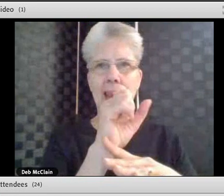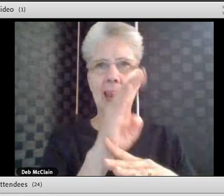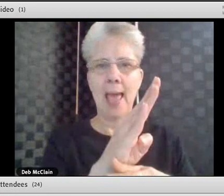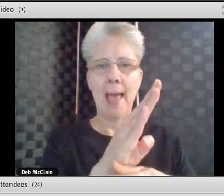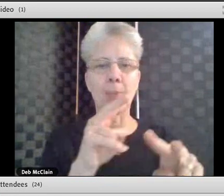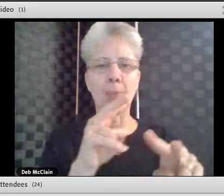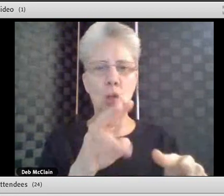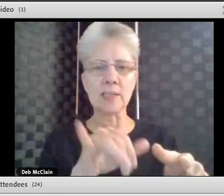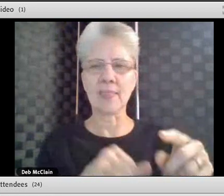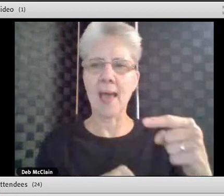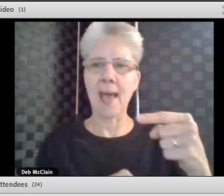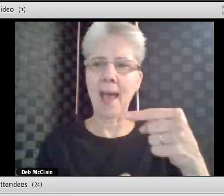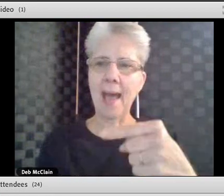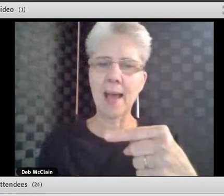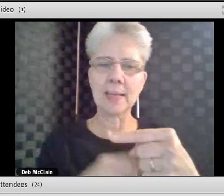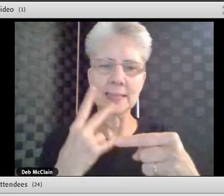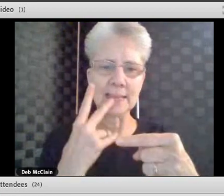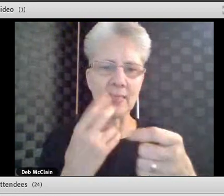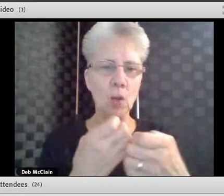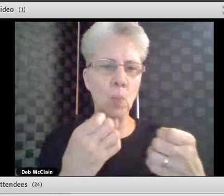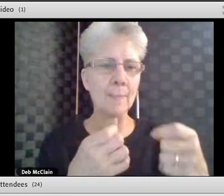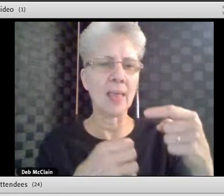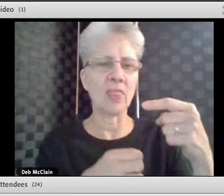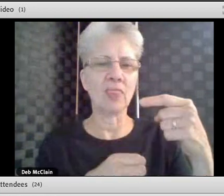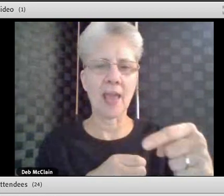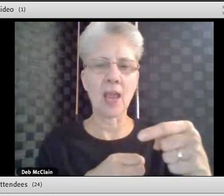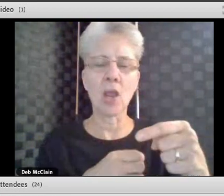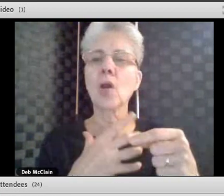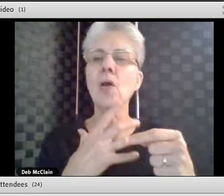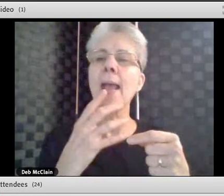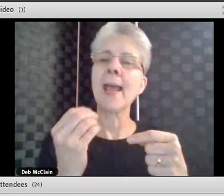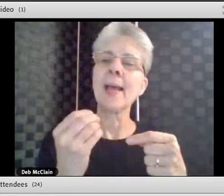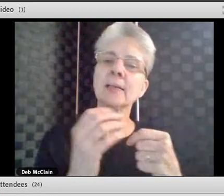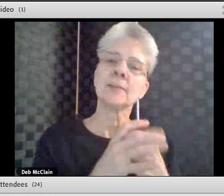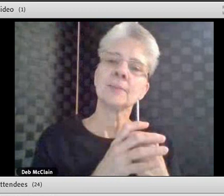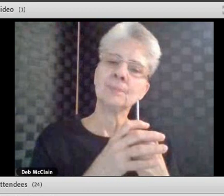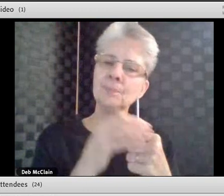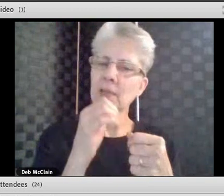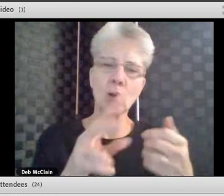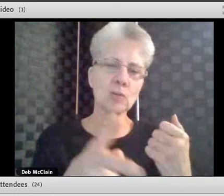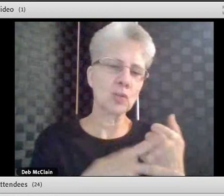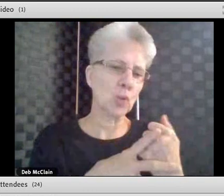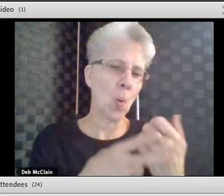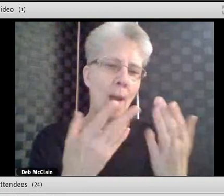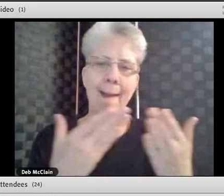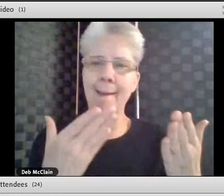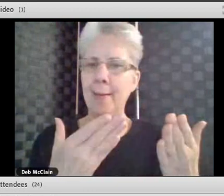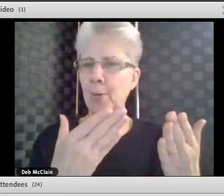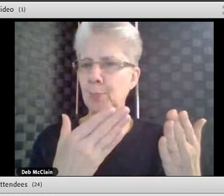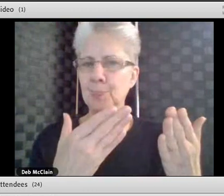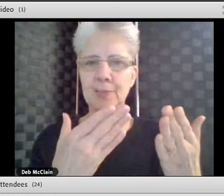They have a fixed Innovation lab. This is what it looks like. You can see all the equipment, and, you know, they don't store